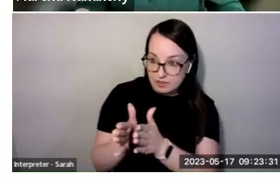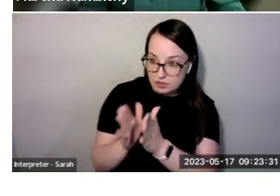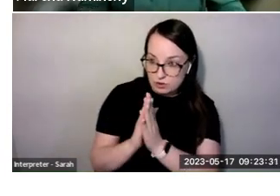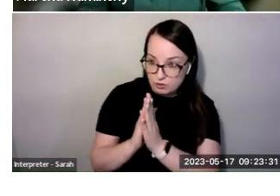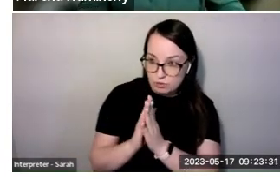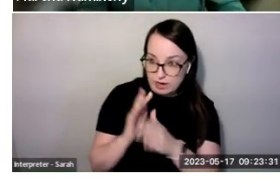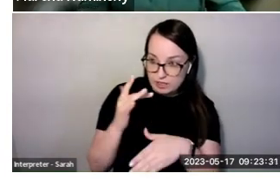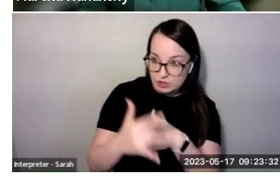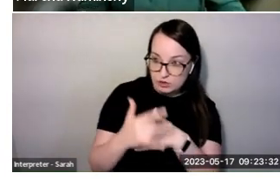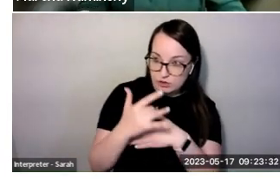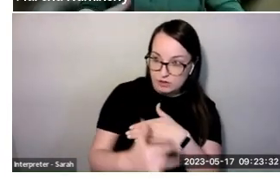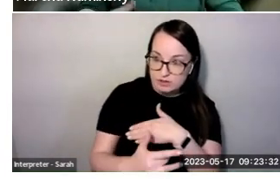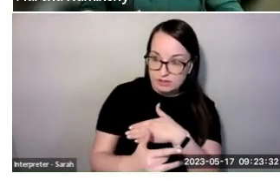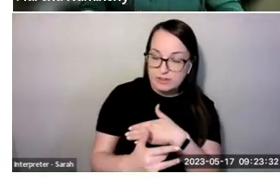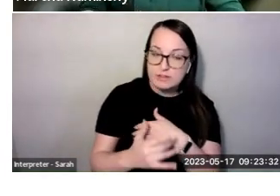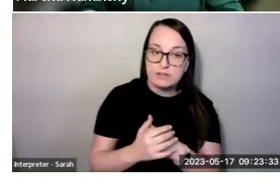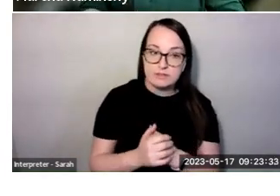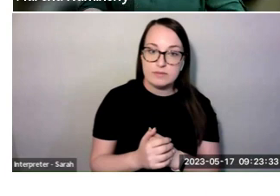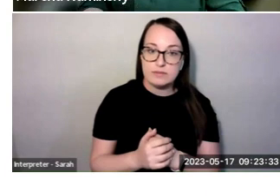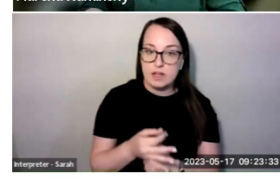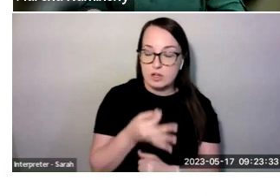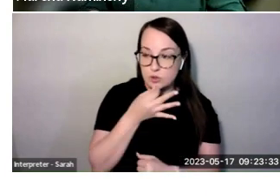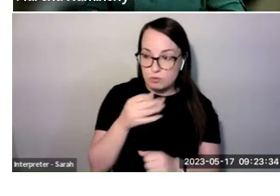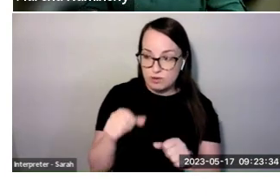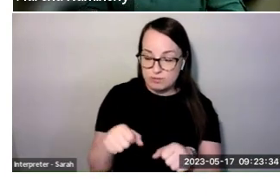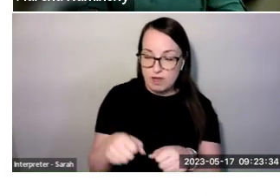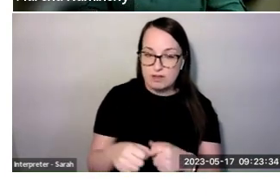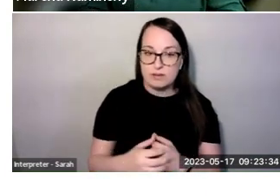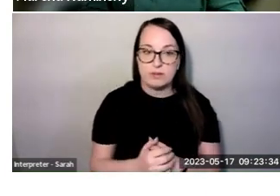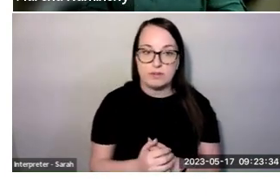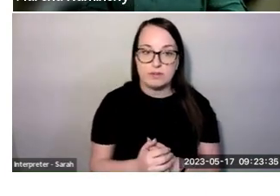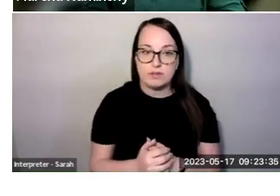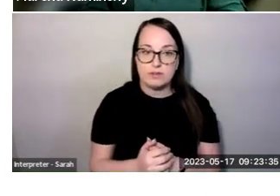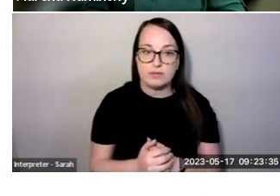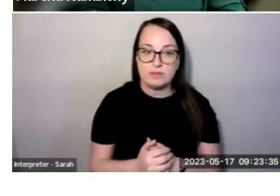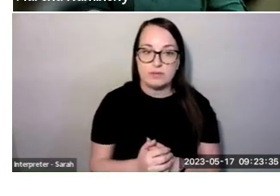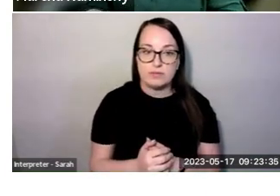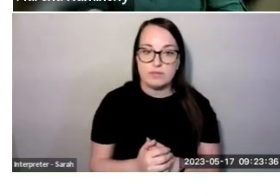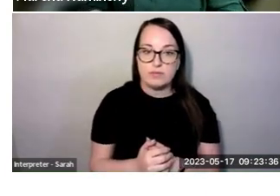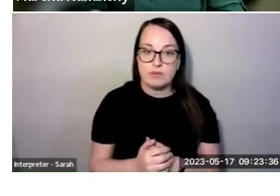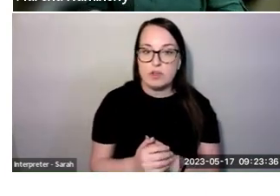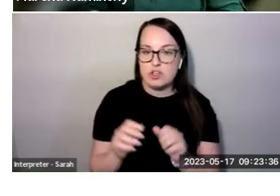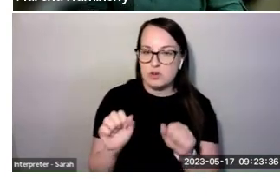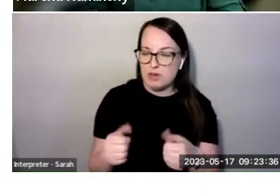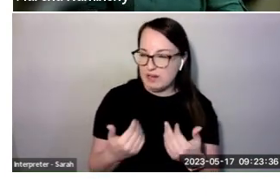about it. It gives us ample time to prepare and